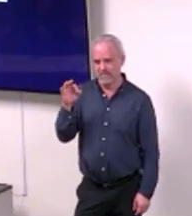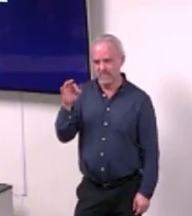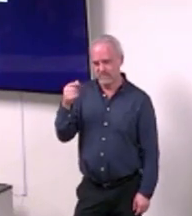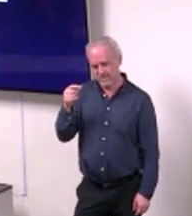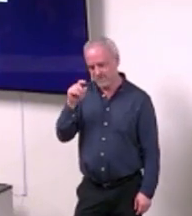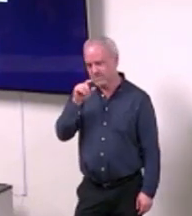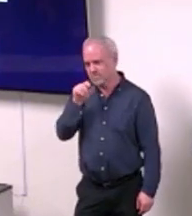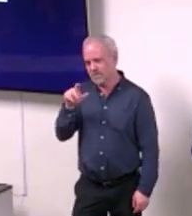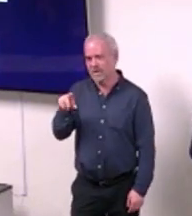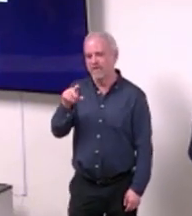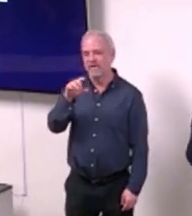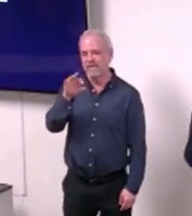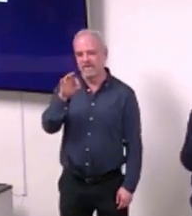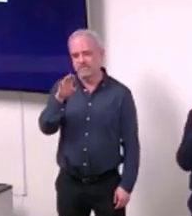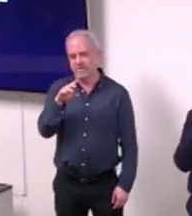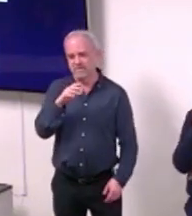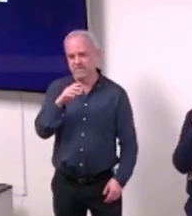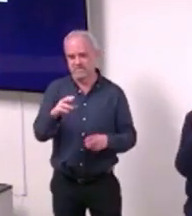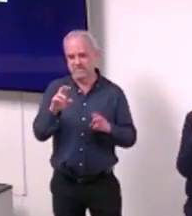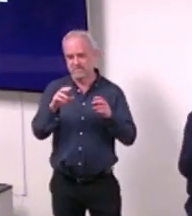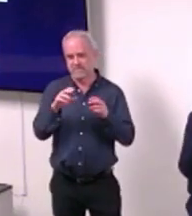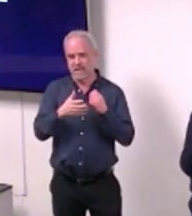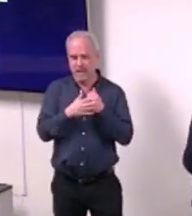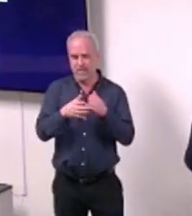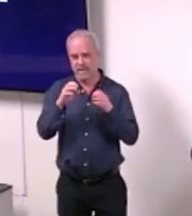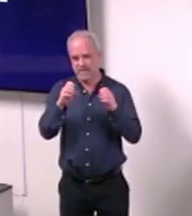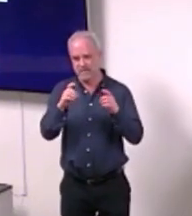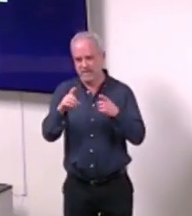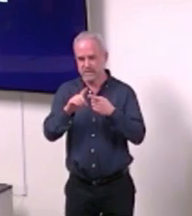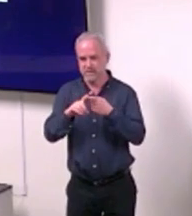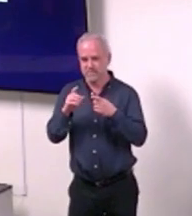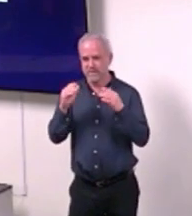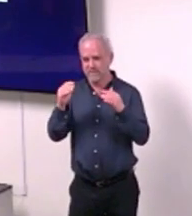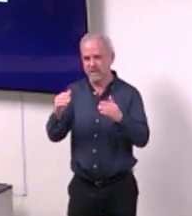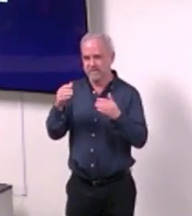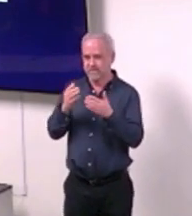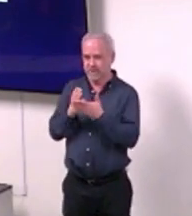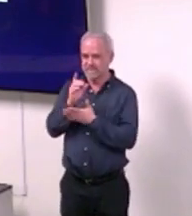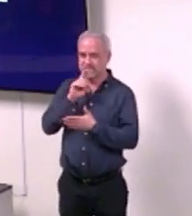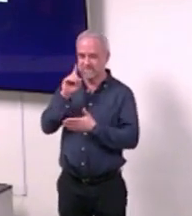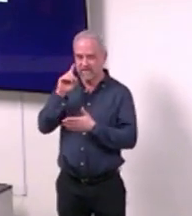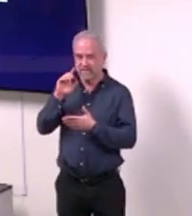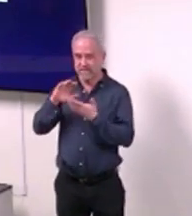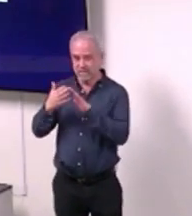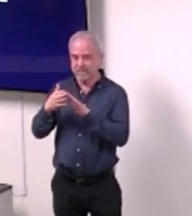Which is Helping Educate to Advance the Rights of Deaf Communities. You'll find us there. We're very active on all of them.